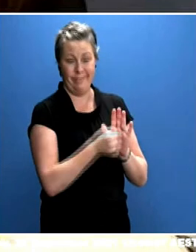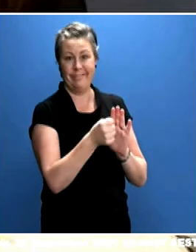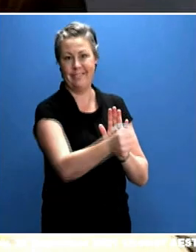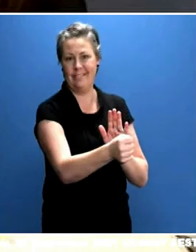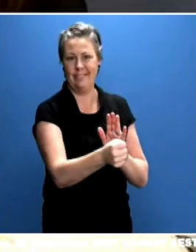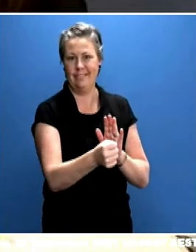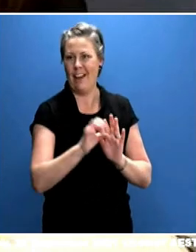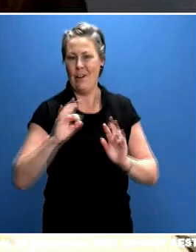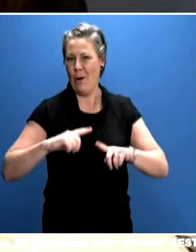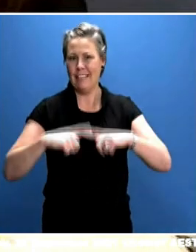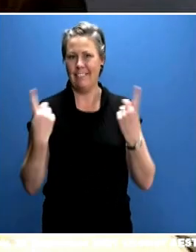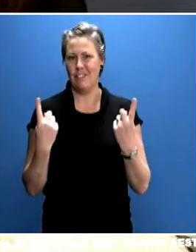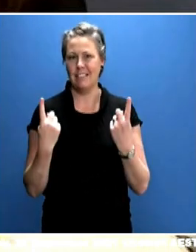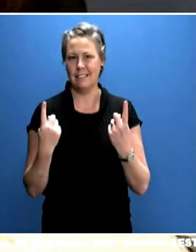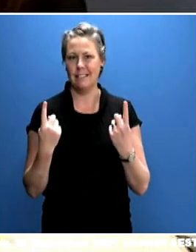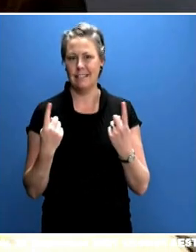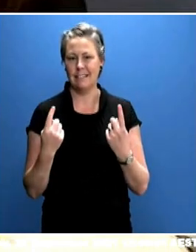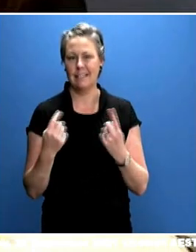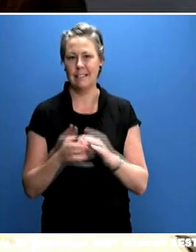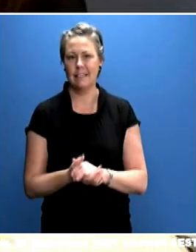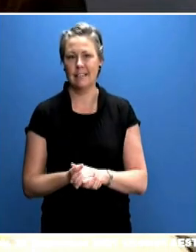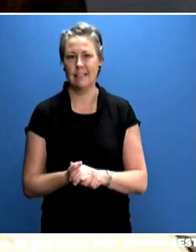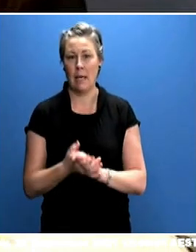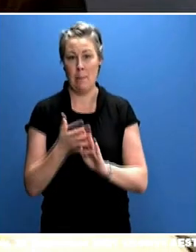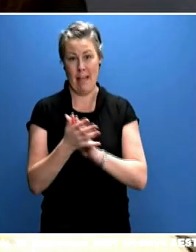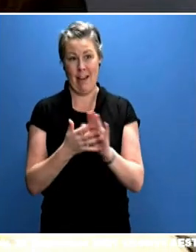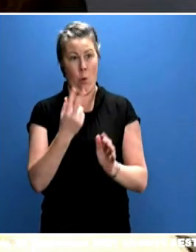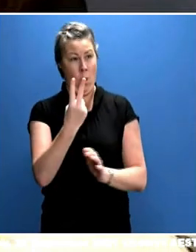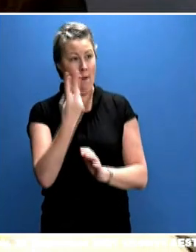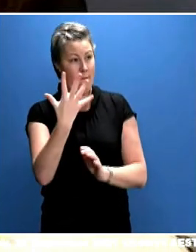So we've made no improvements on that score in 25 years.